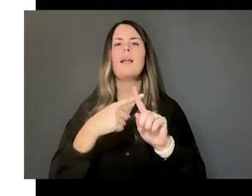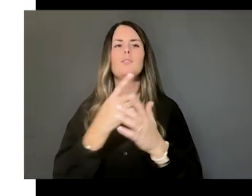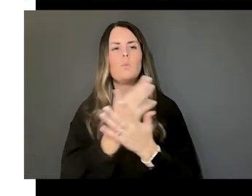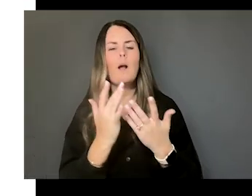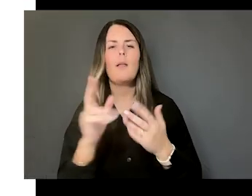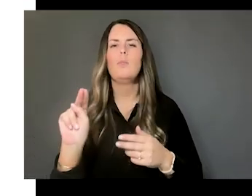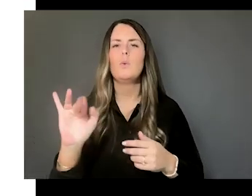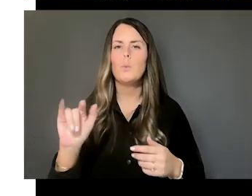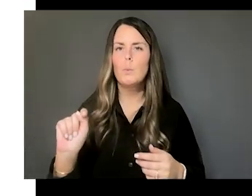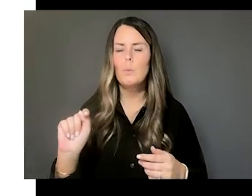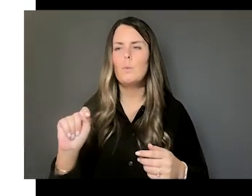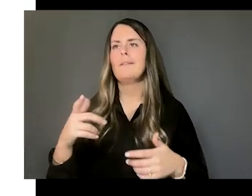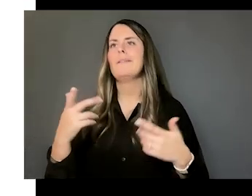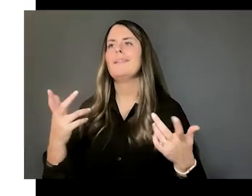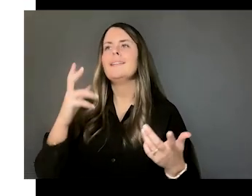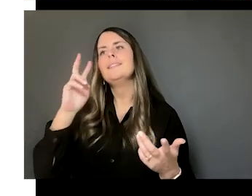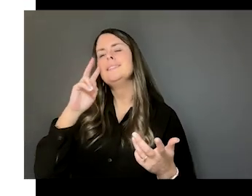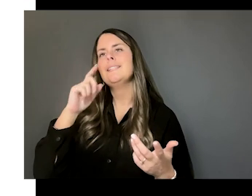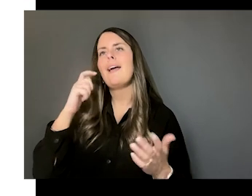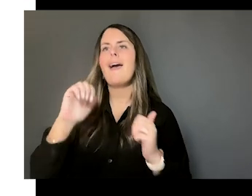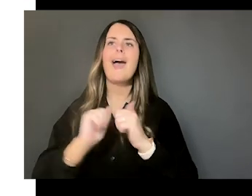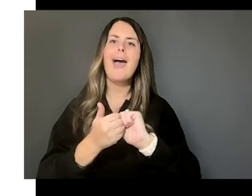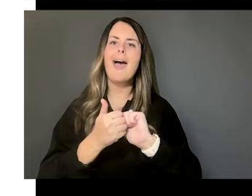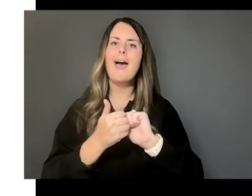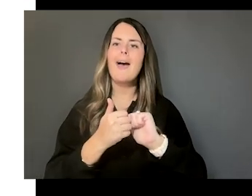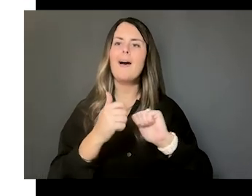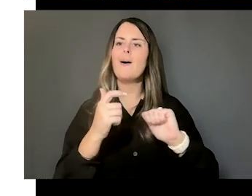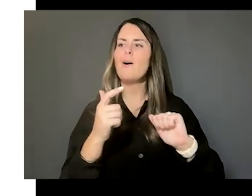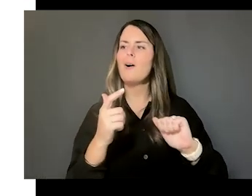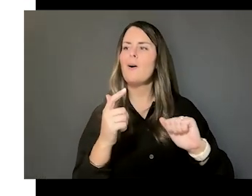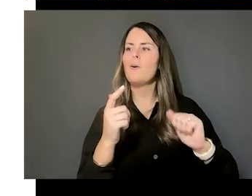So seeing how mastery of the standard is achieved